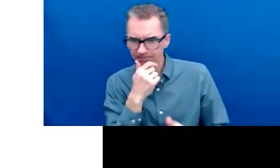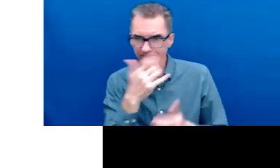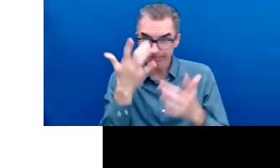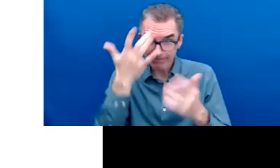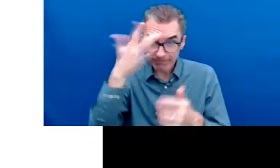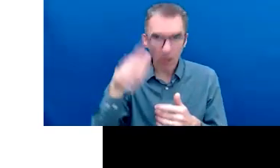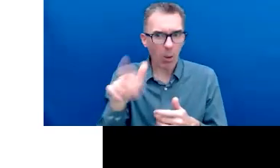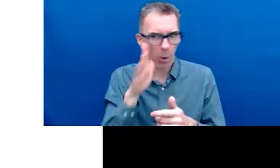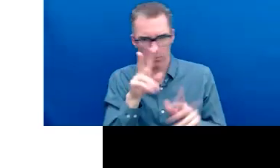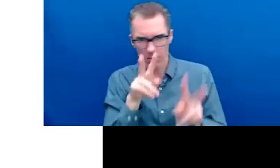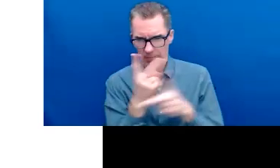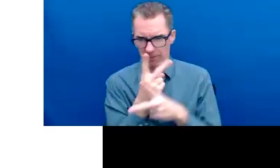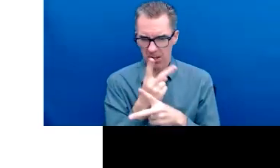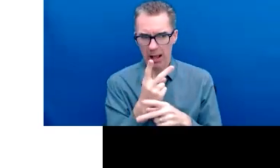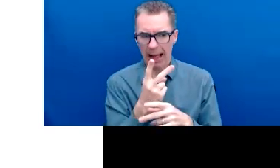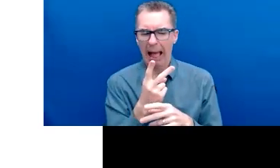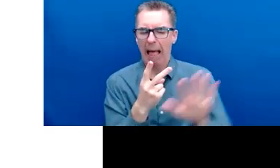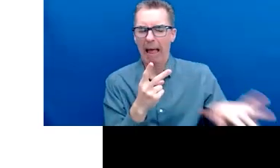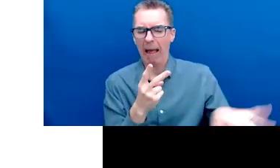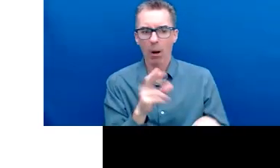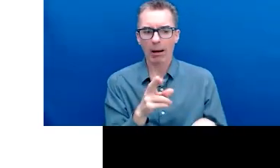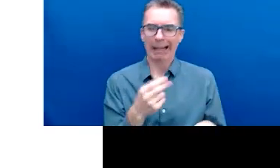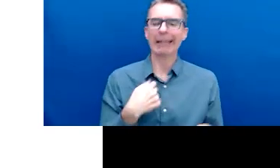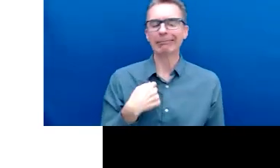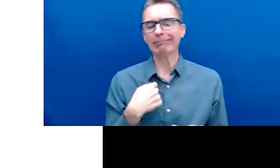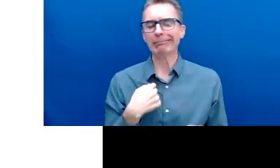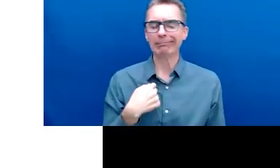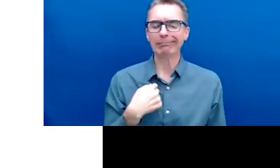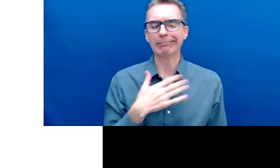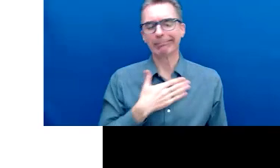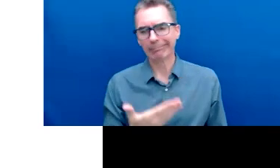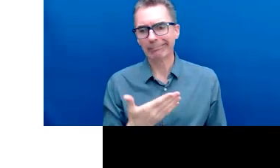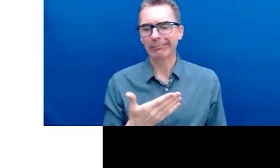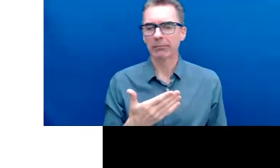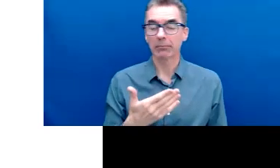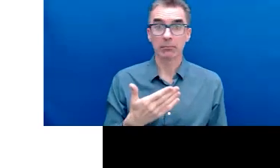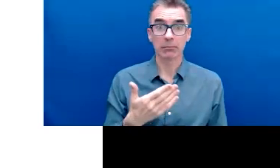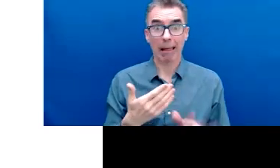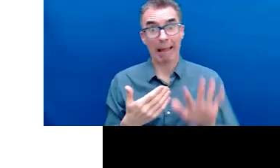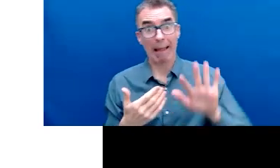Sometimes they will succeed, sometimes they will, get a great grade, but sometimes they will get a lower grade,